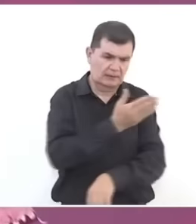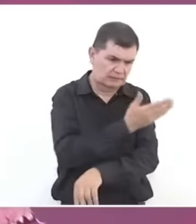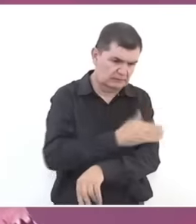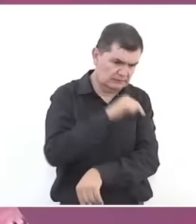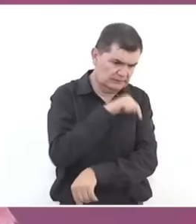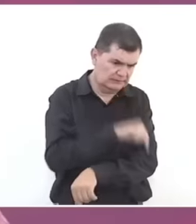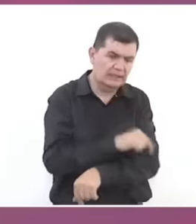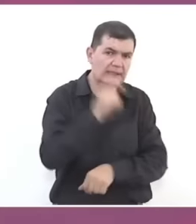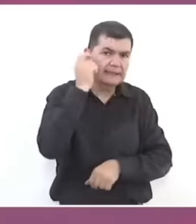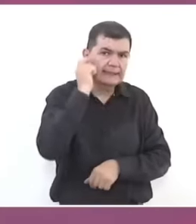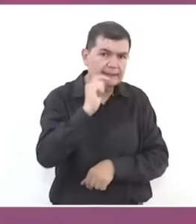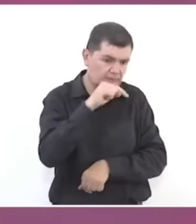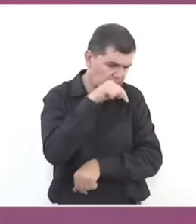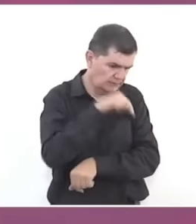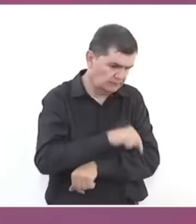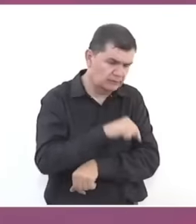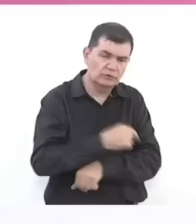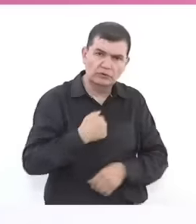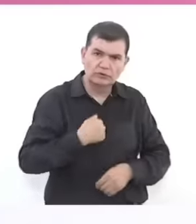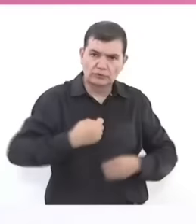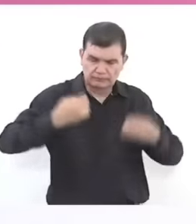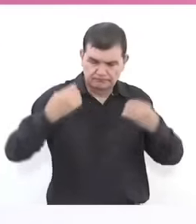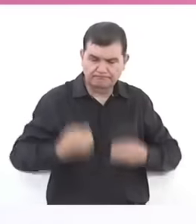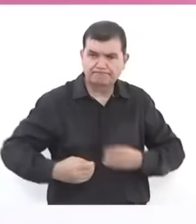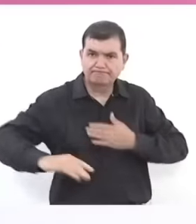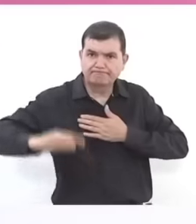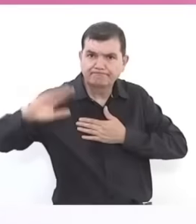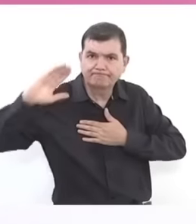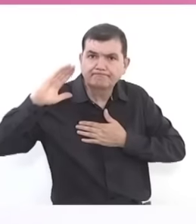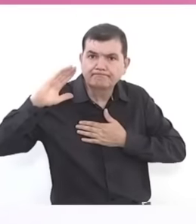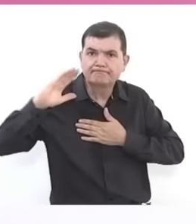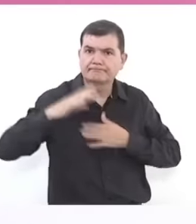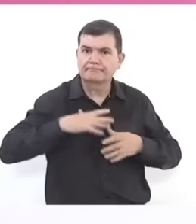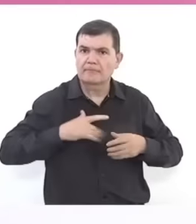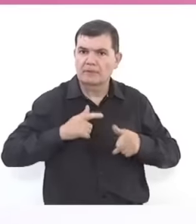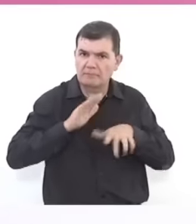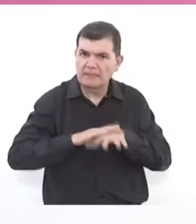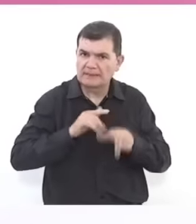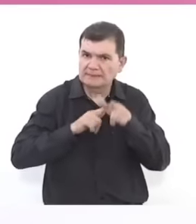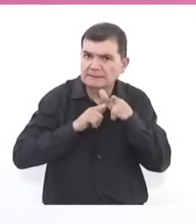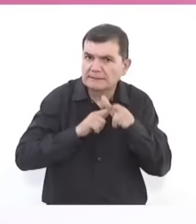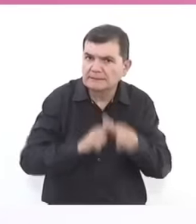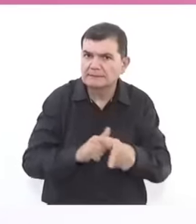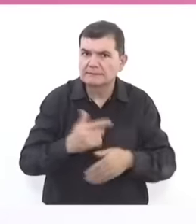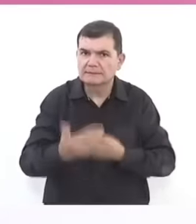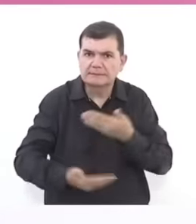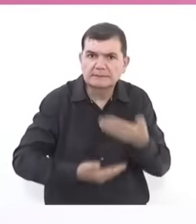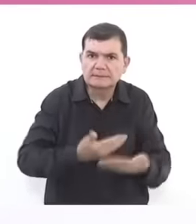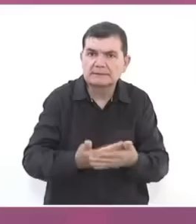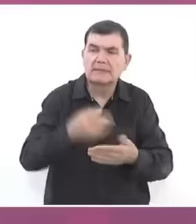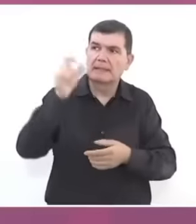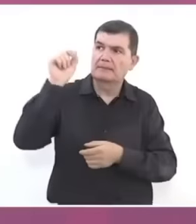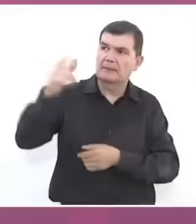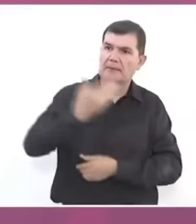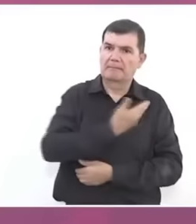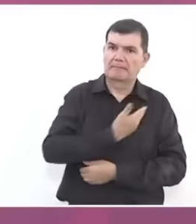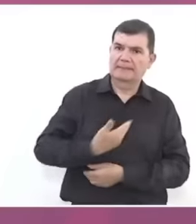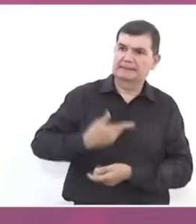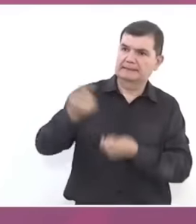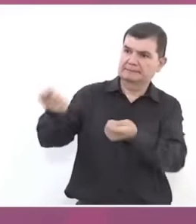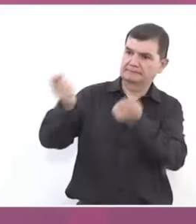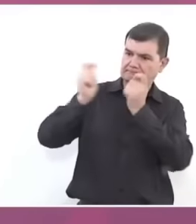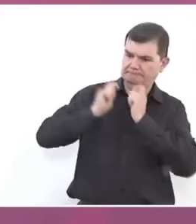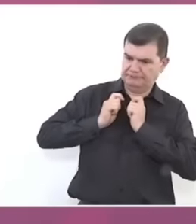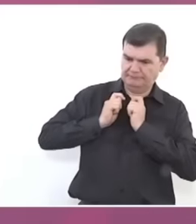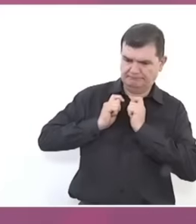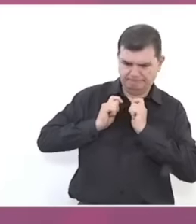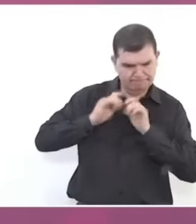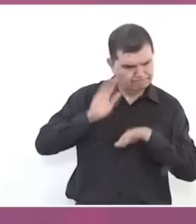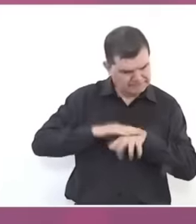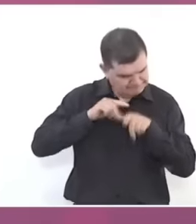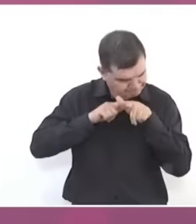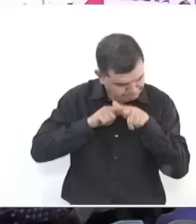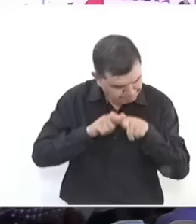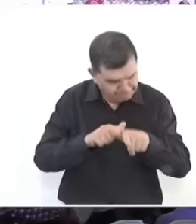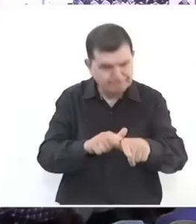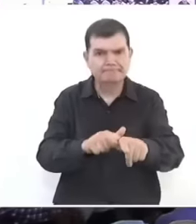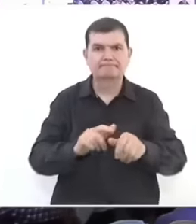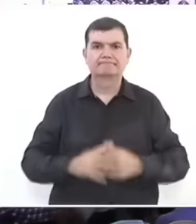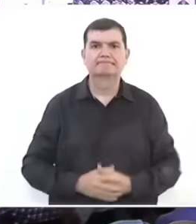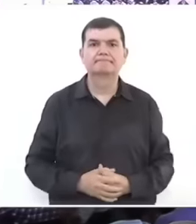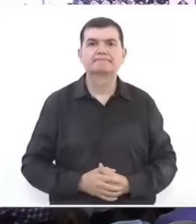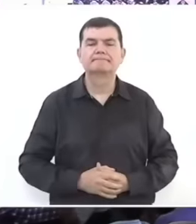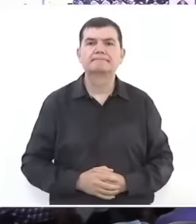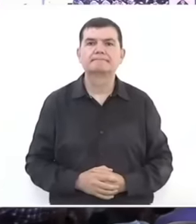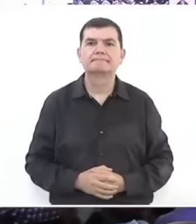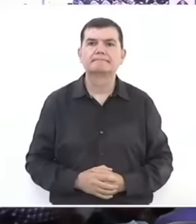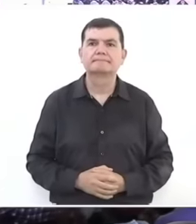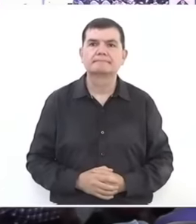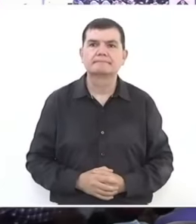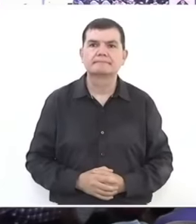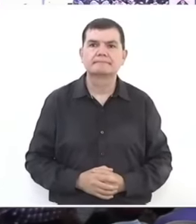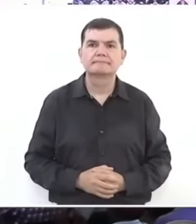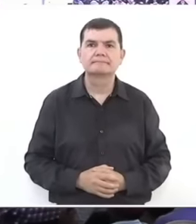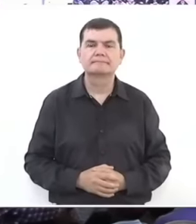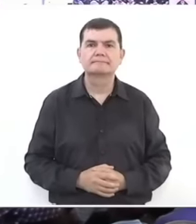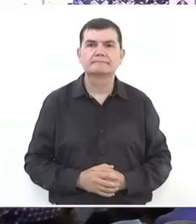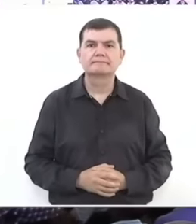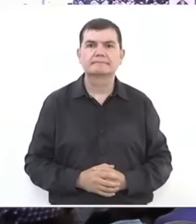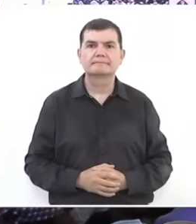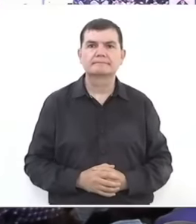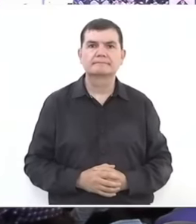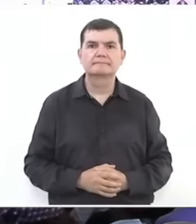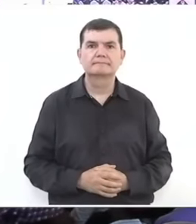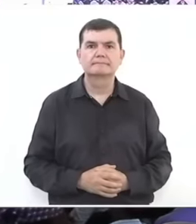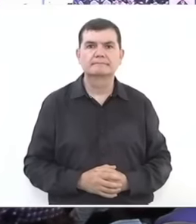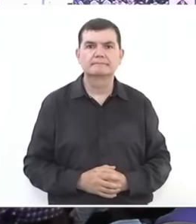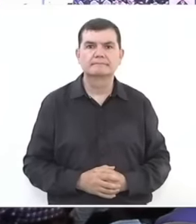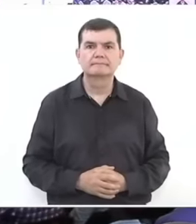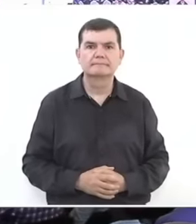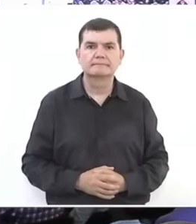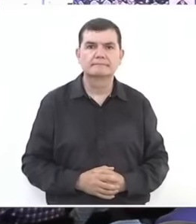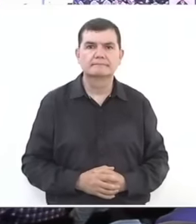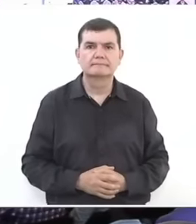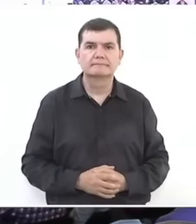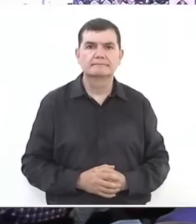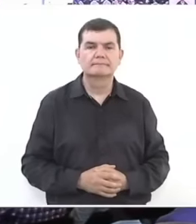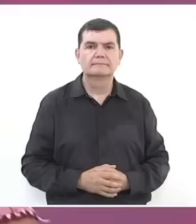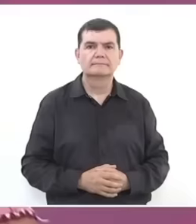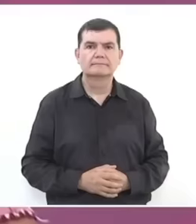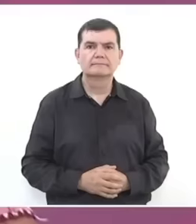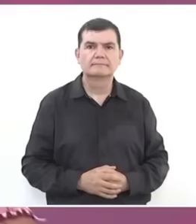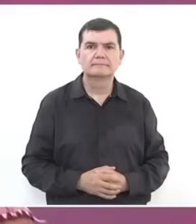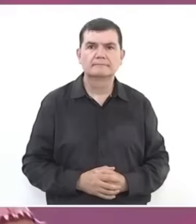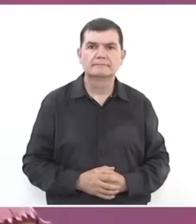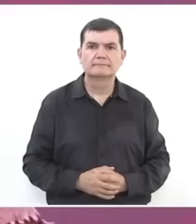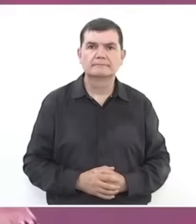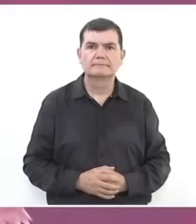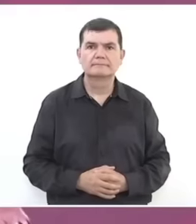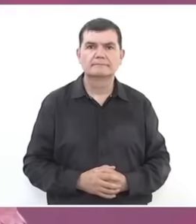Guerrero to commit to giving it continuity To the legacy of President Andrés Manuel López Obrador